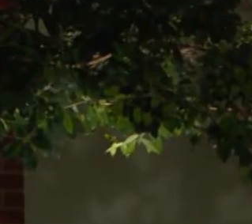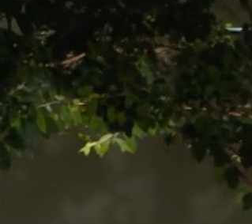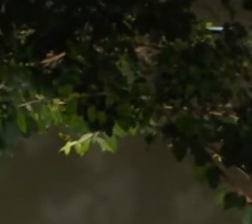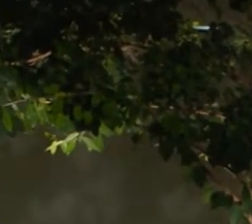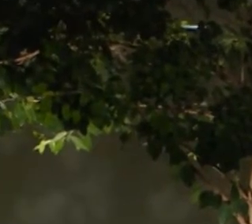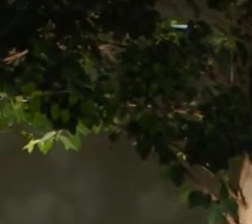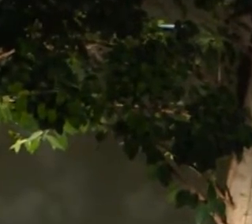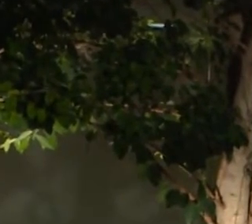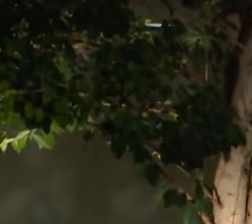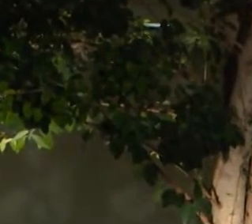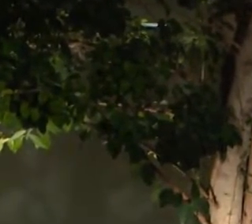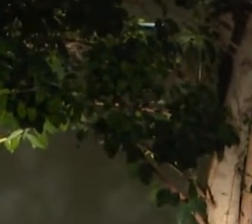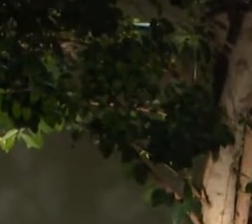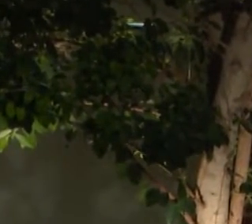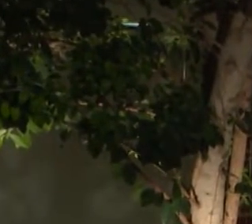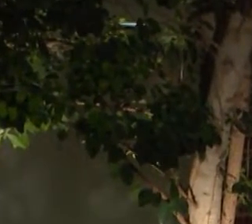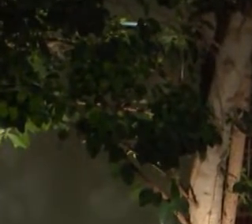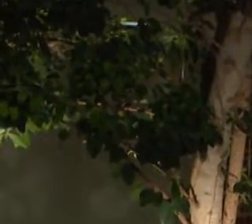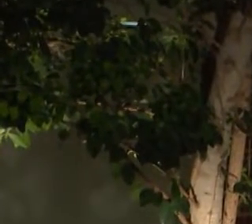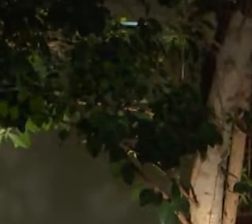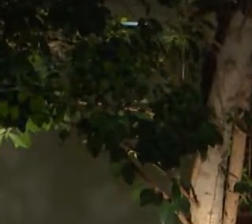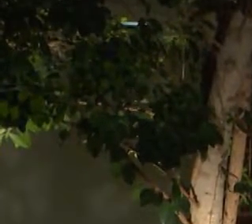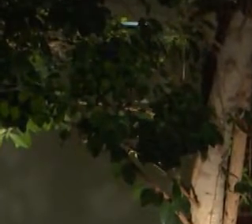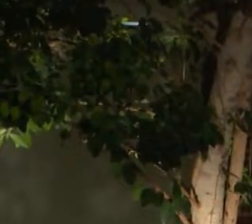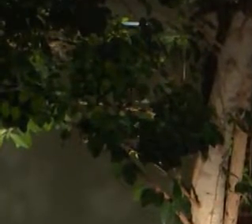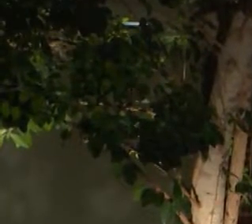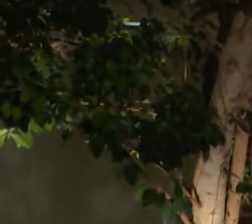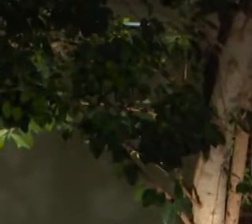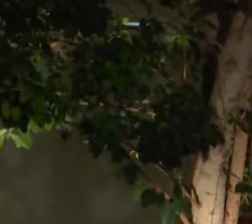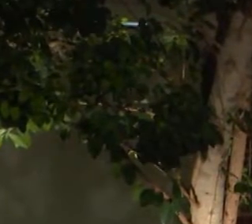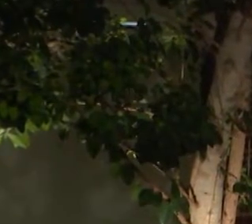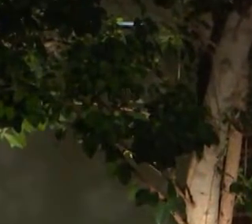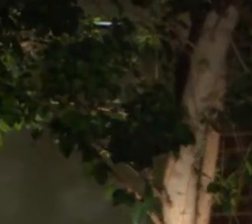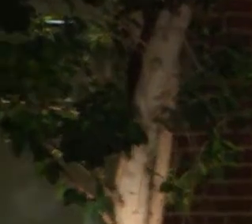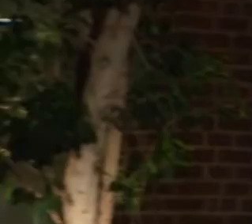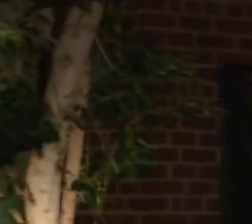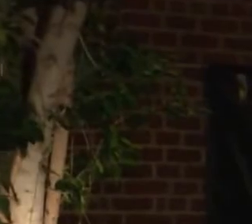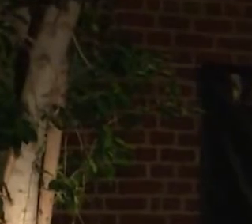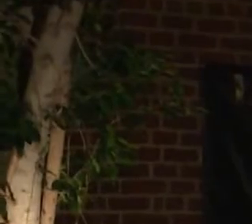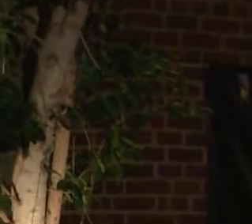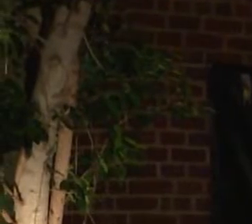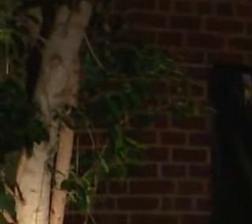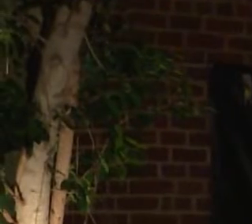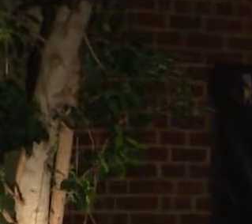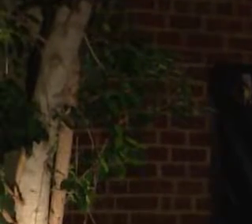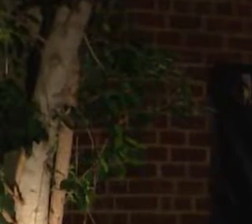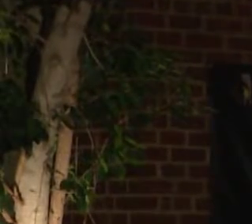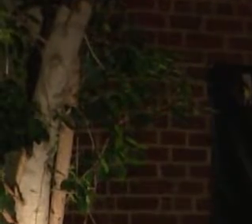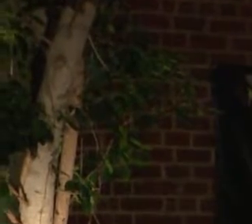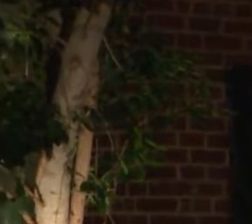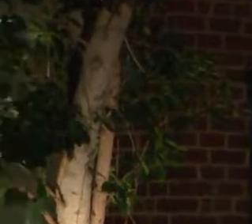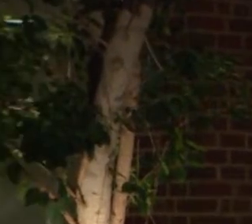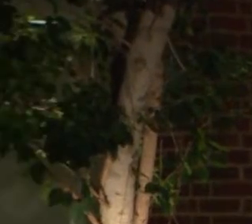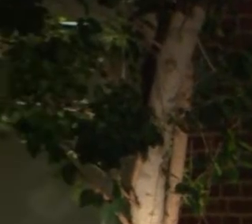TEACHER OR A PARENT OR AFFILIATED WITH THE SCHOOLS, I HAVE TO SAY I DOUBT WHETHER ANY OTHER CLUSTER HAS THE LEVEL OF